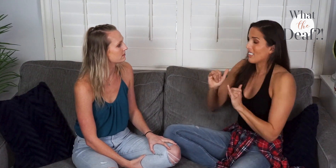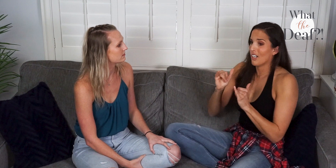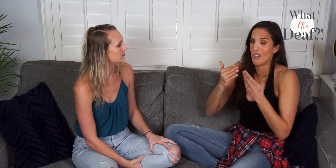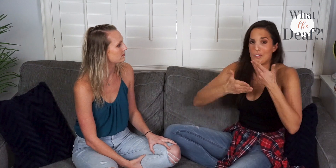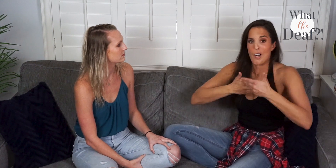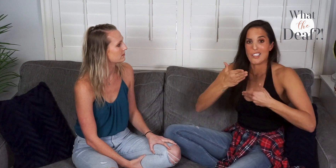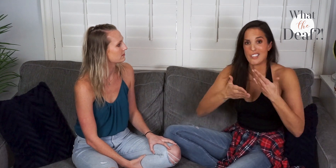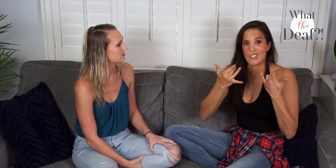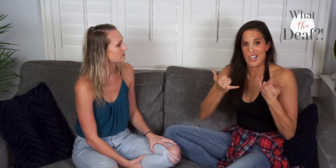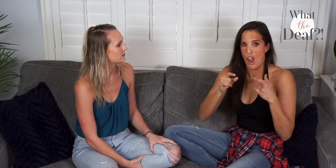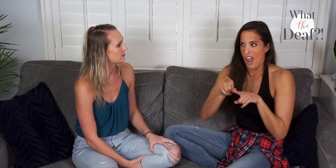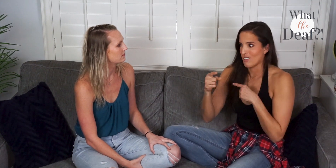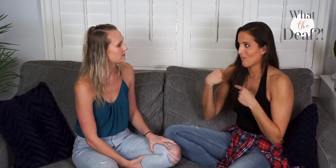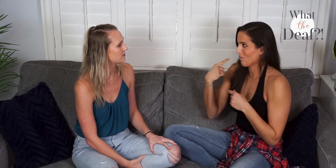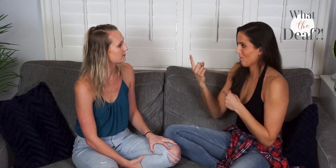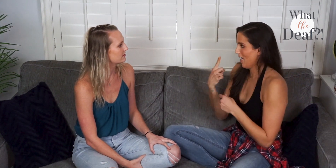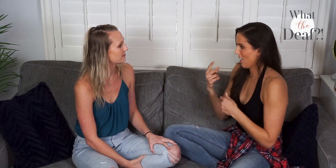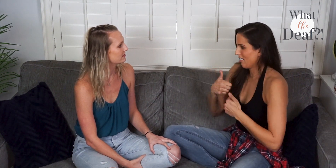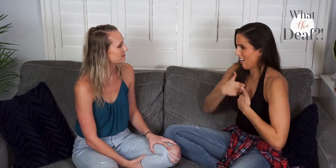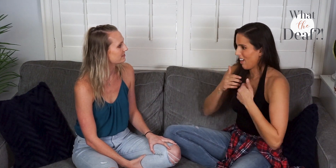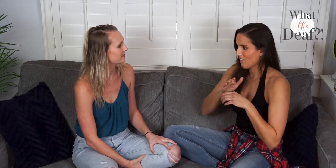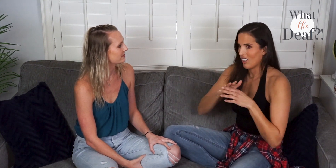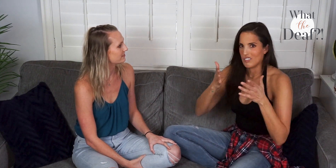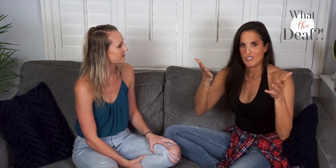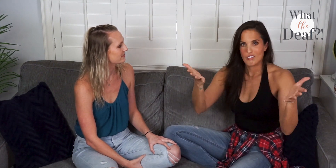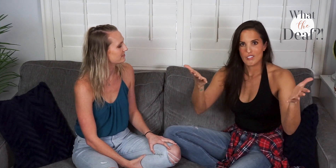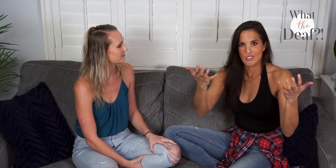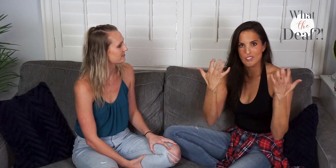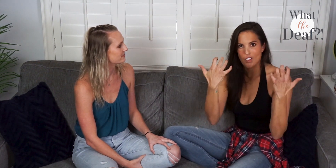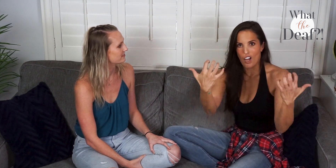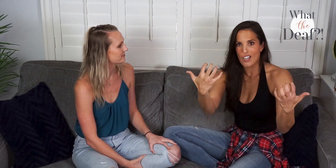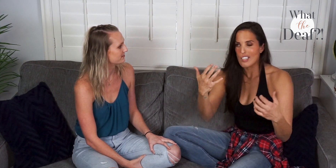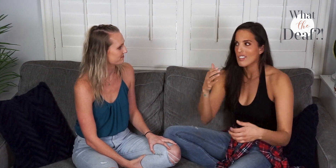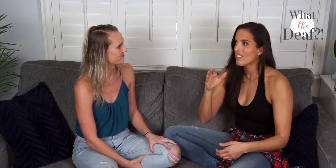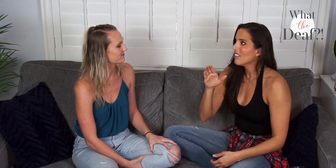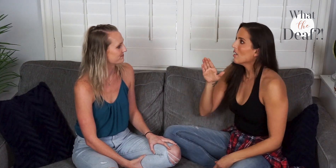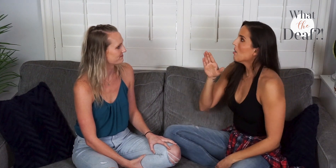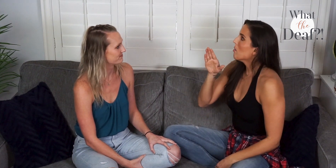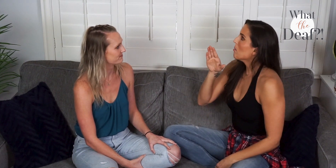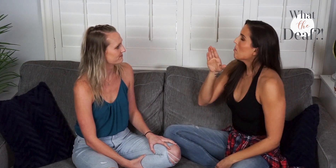I'm still processing this as we are talking and live on camera in front of our audience.